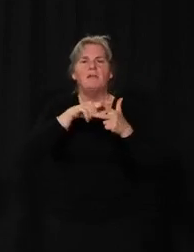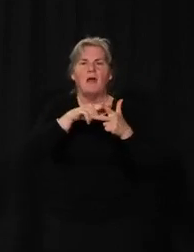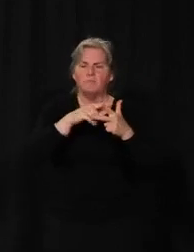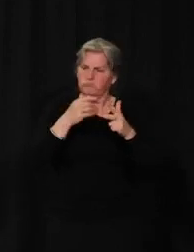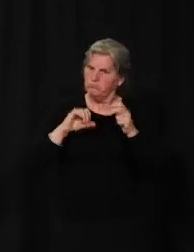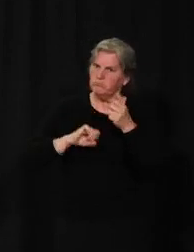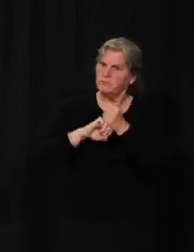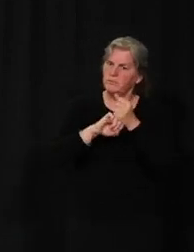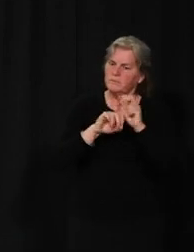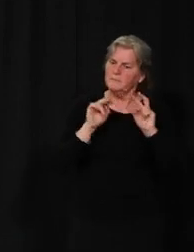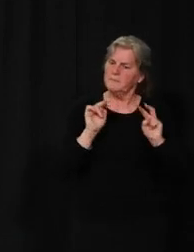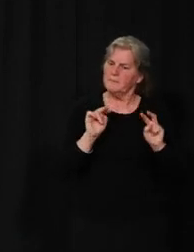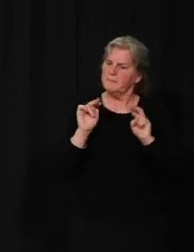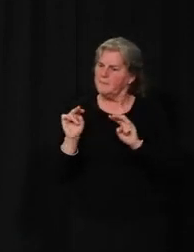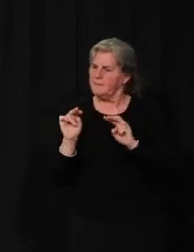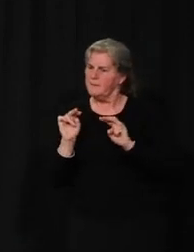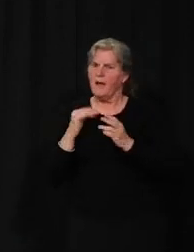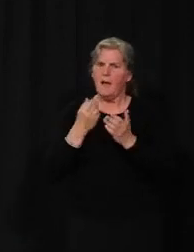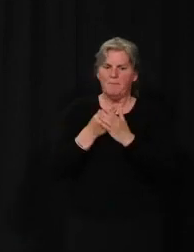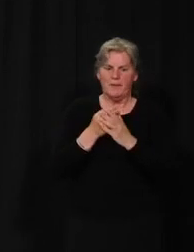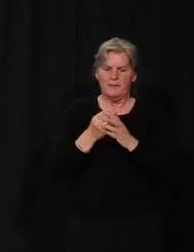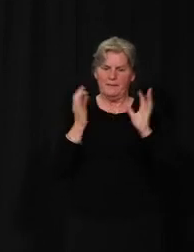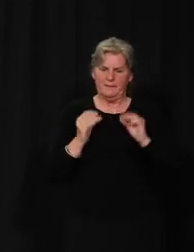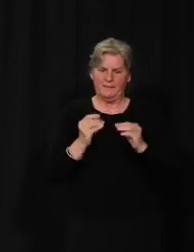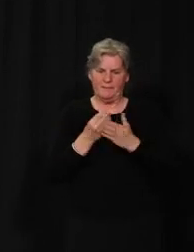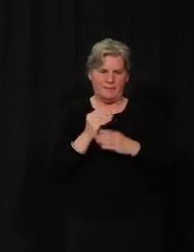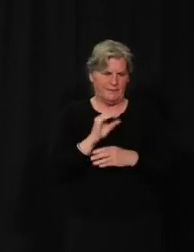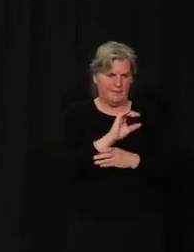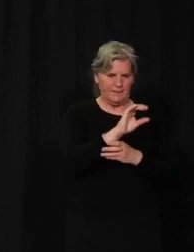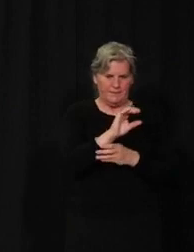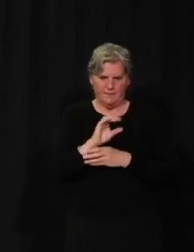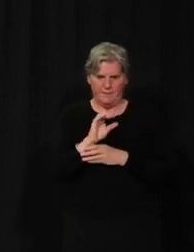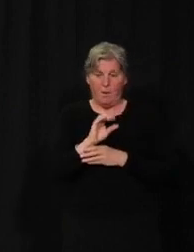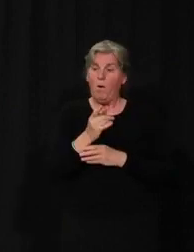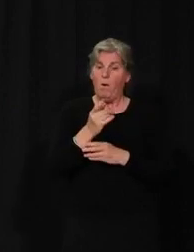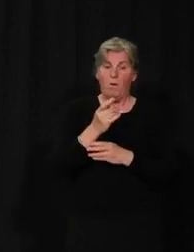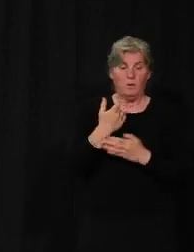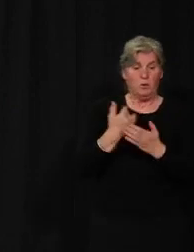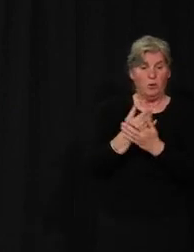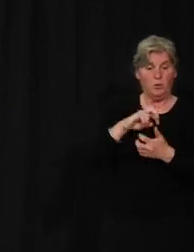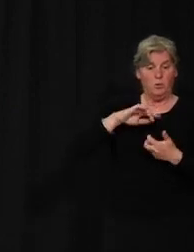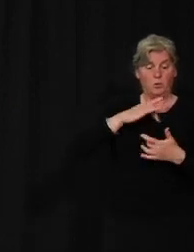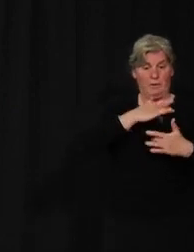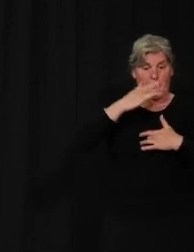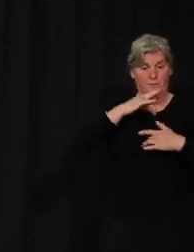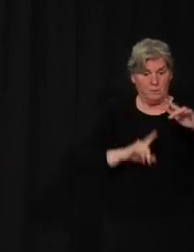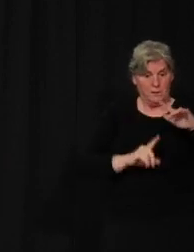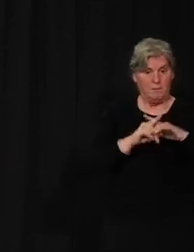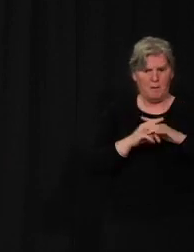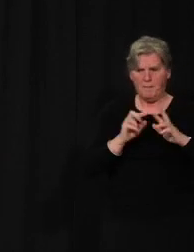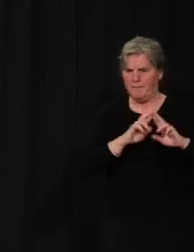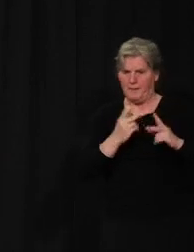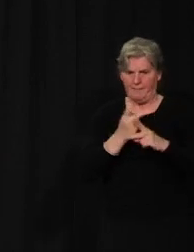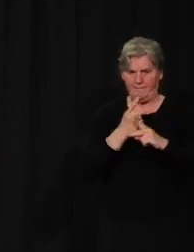look at how we fund as we get io the reopening, what the new concerns are. Bring them to the federal government to make sure if there